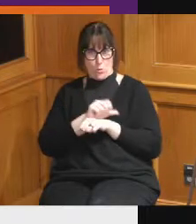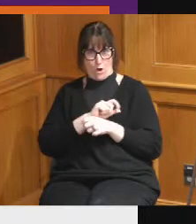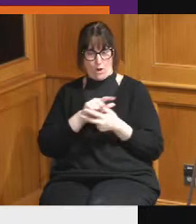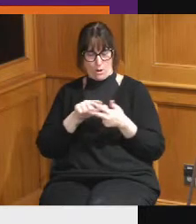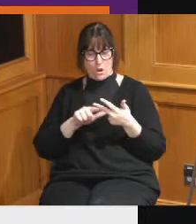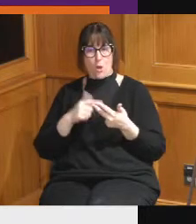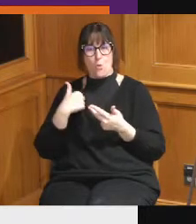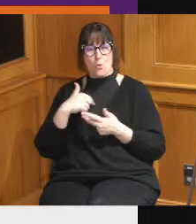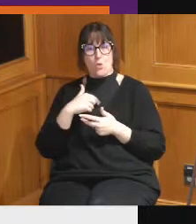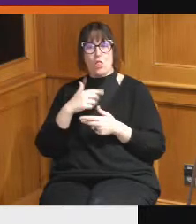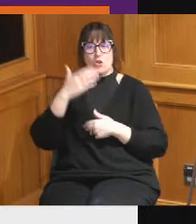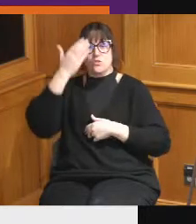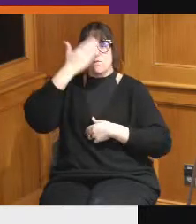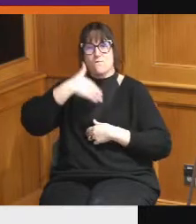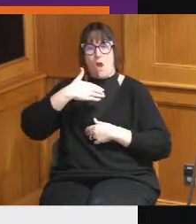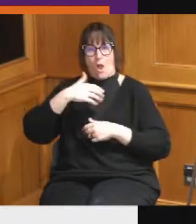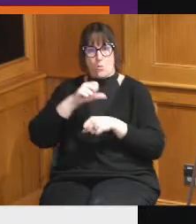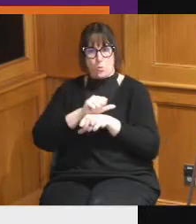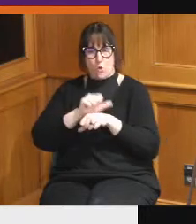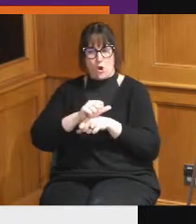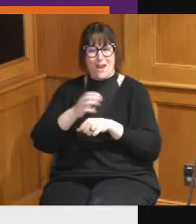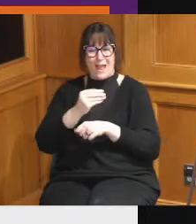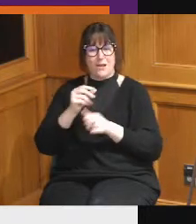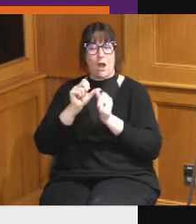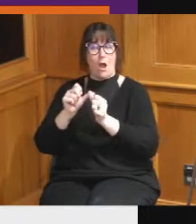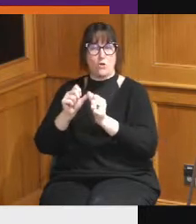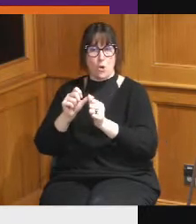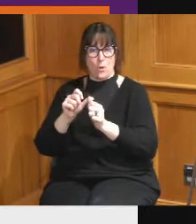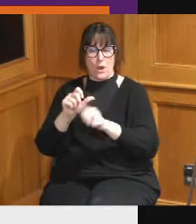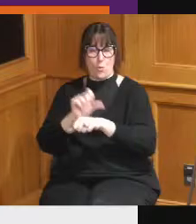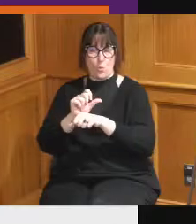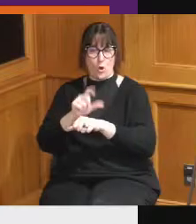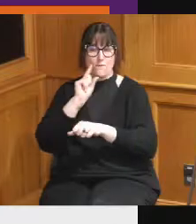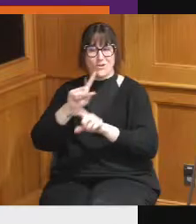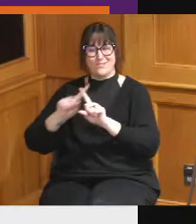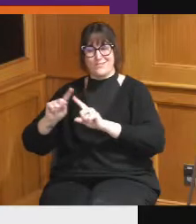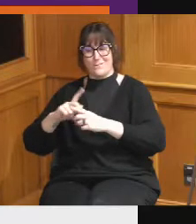front-end work and ongoing work with the projects to try to get them across that Finish Line it's a